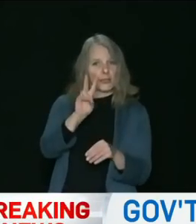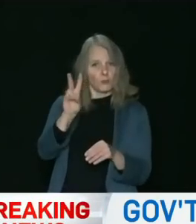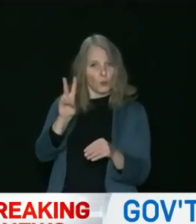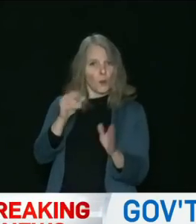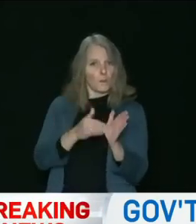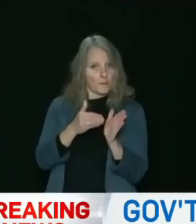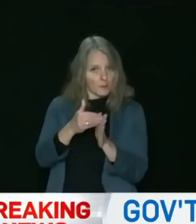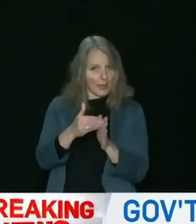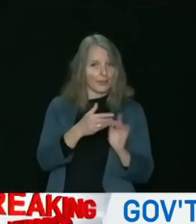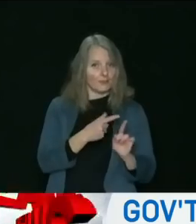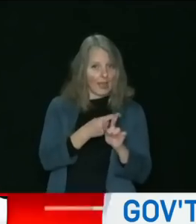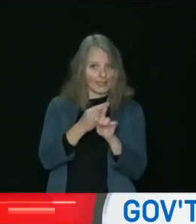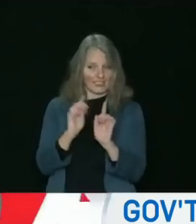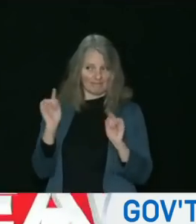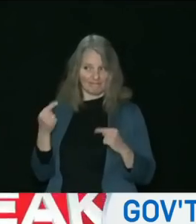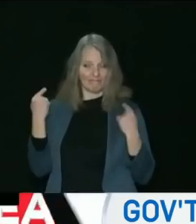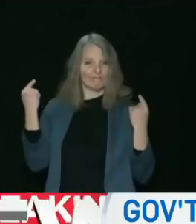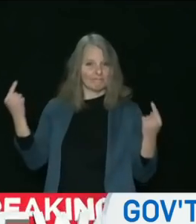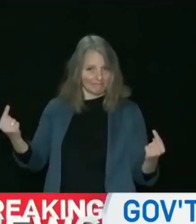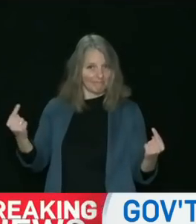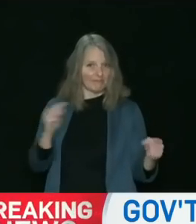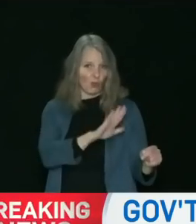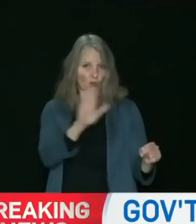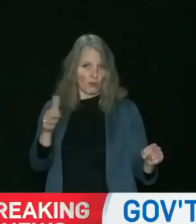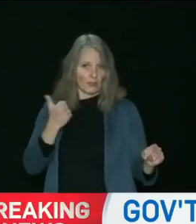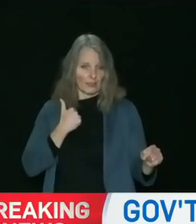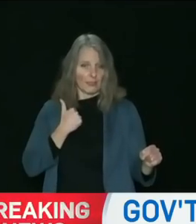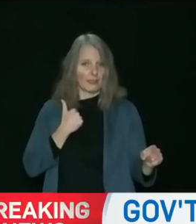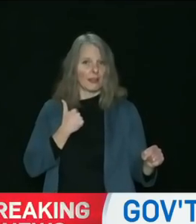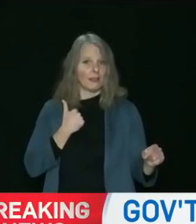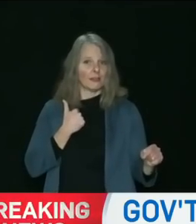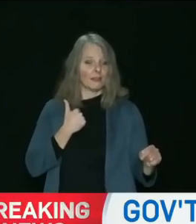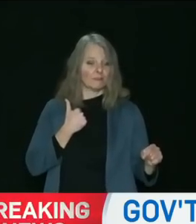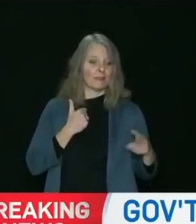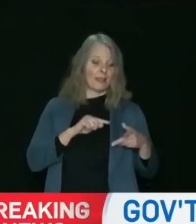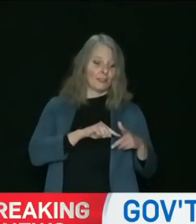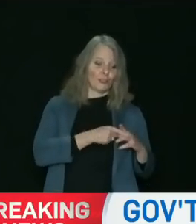LEVELS. [Voice of Interpreter]: [INDISCERNIBLE] OVERALL MORE